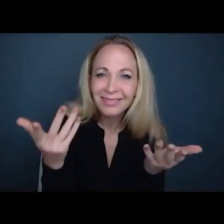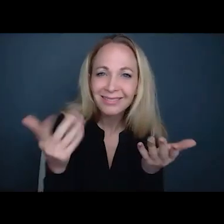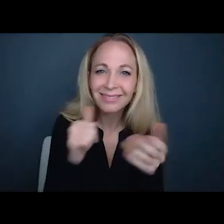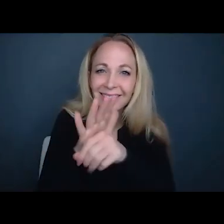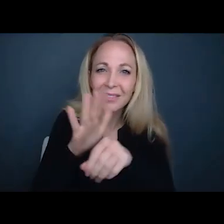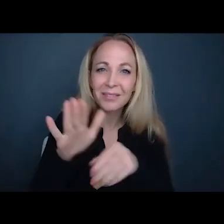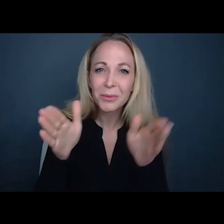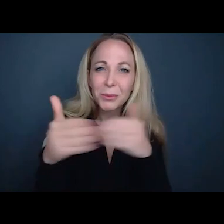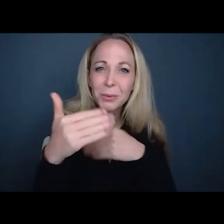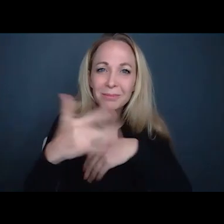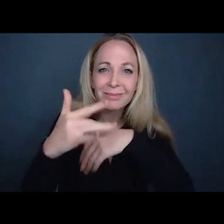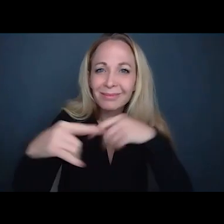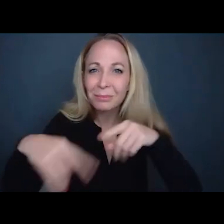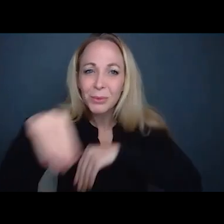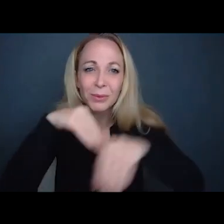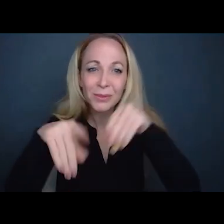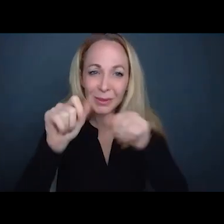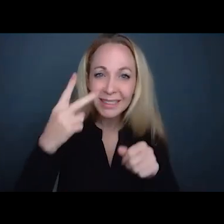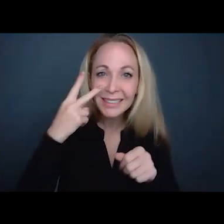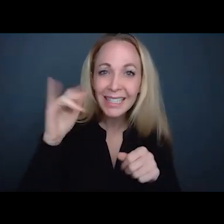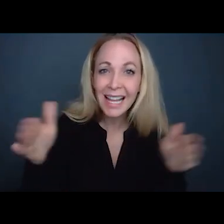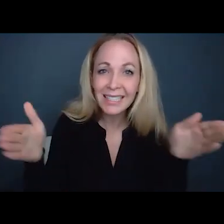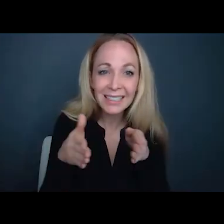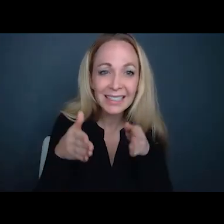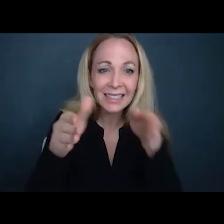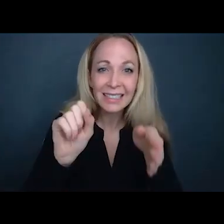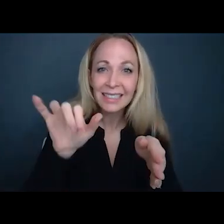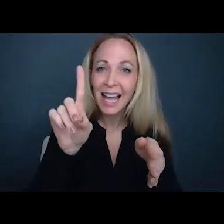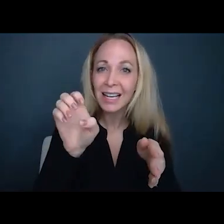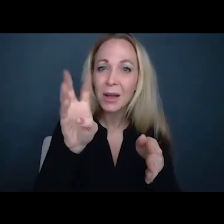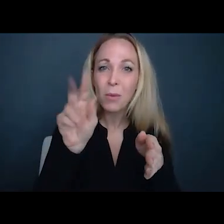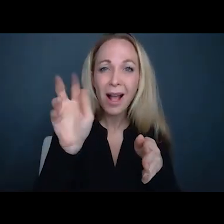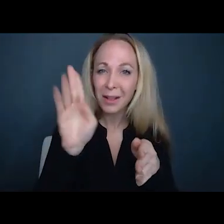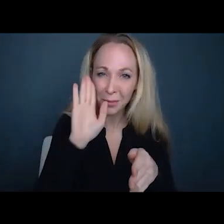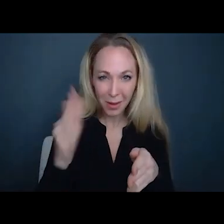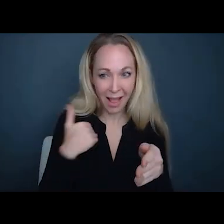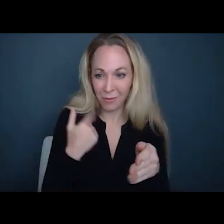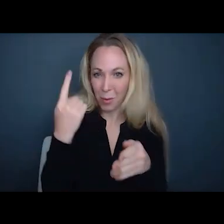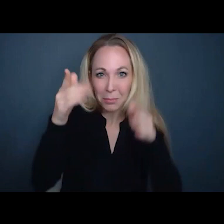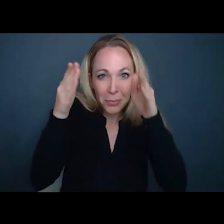As you can see, the sidewalk would likely only accommodate 1 person at a time, single file.